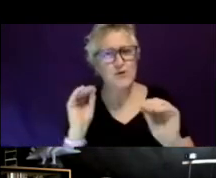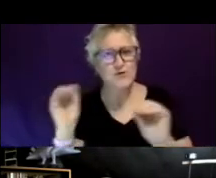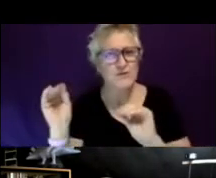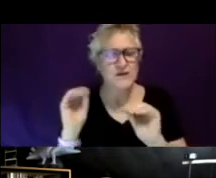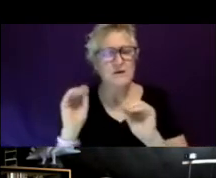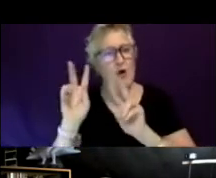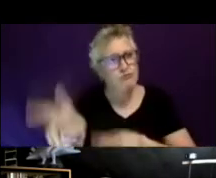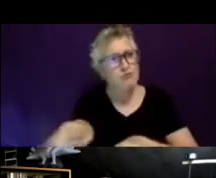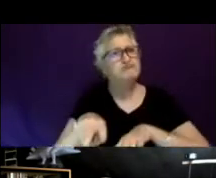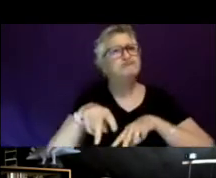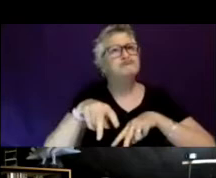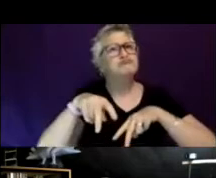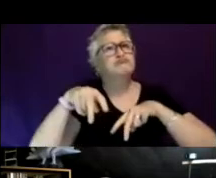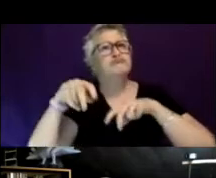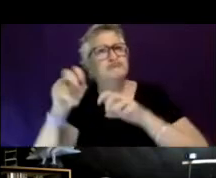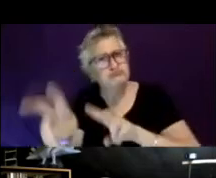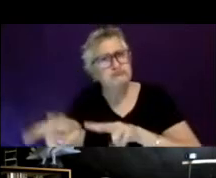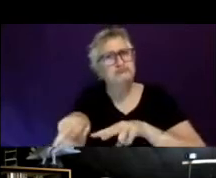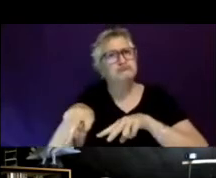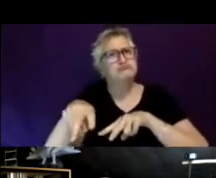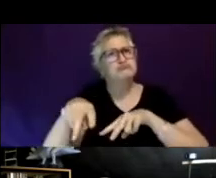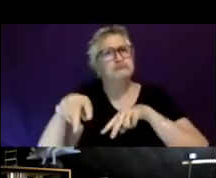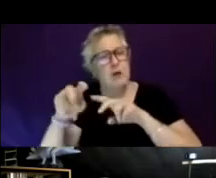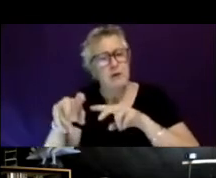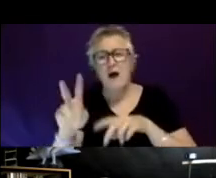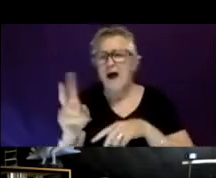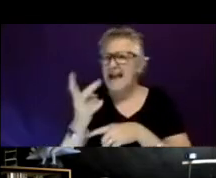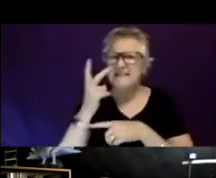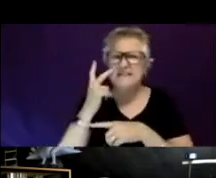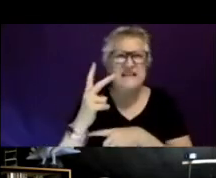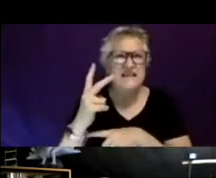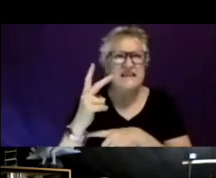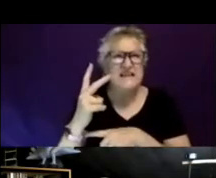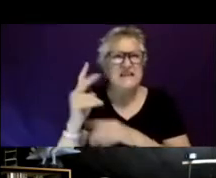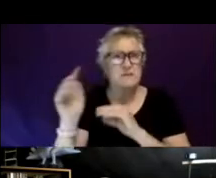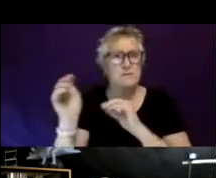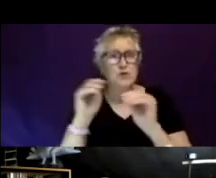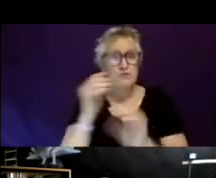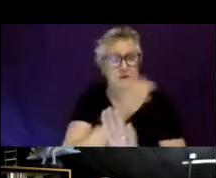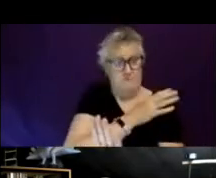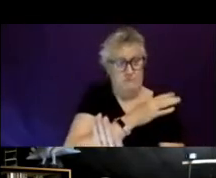I can see them up to the stop that you've gone, and beyond. Now *that* your birds would jump right in!